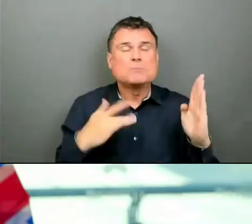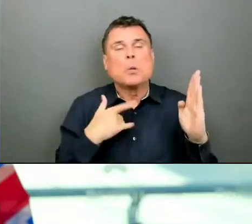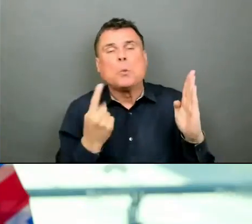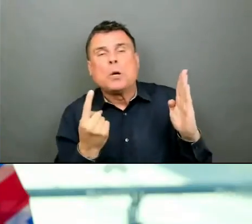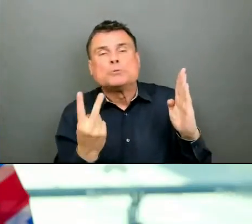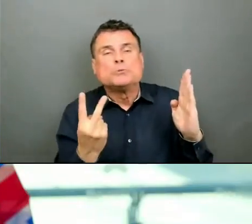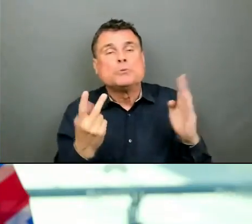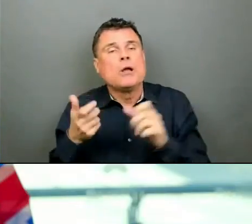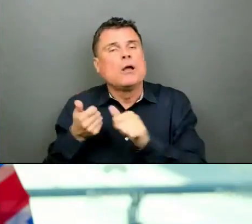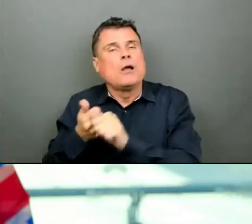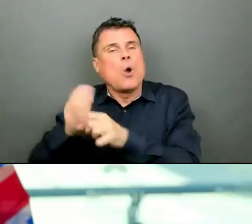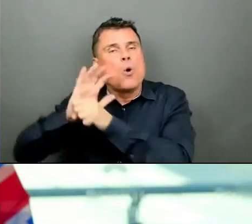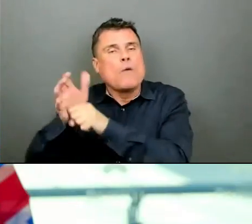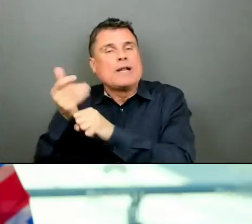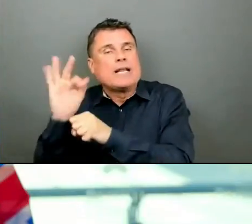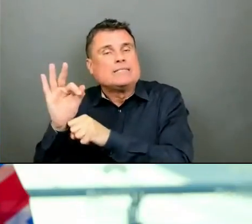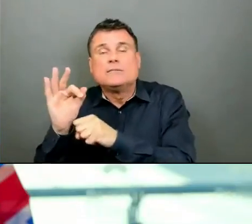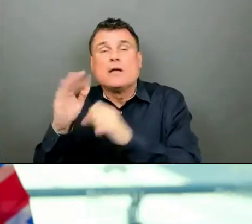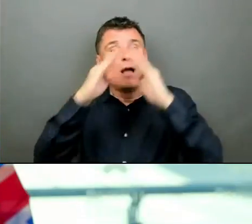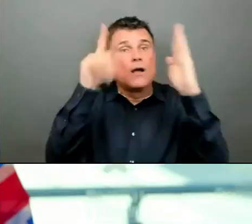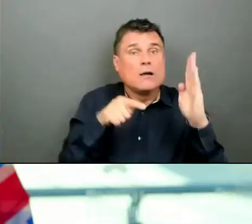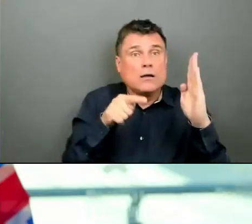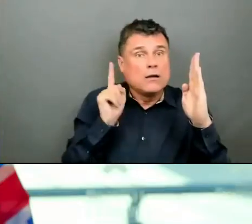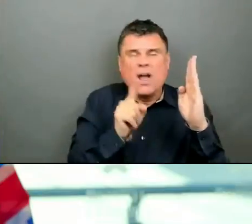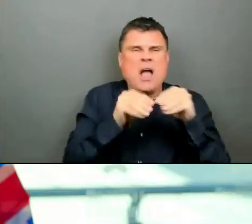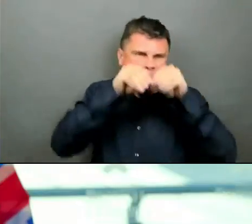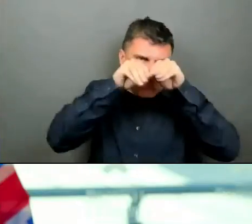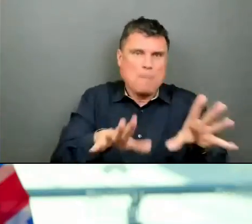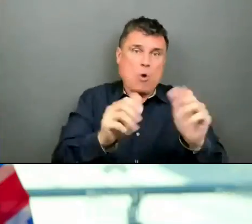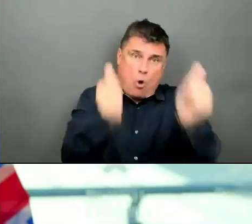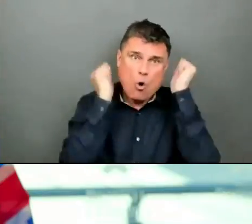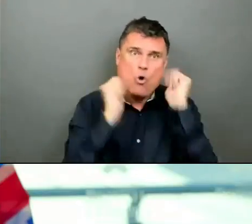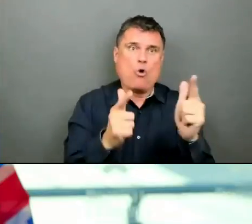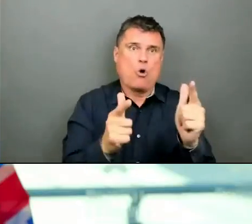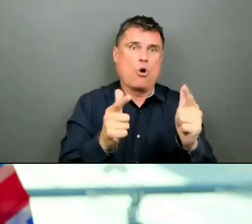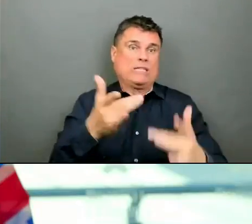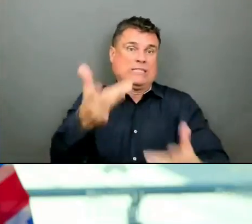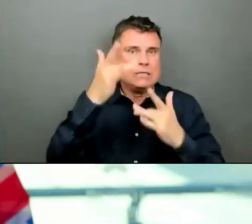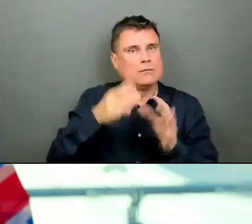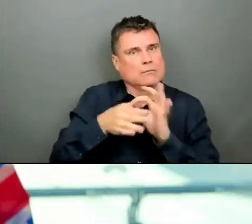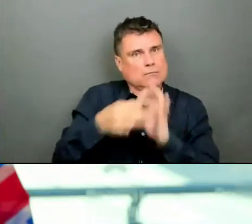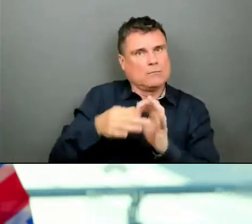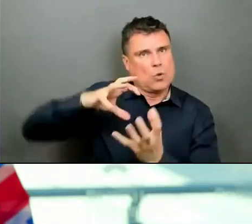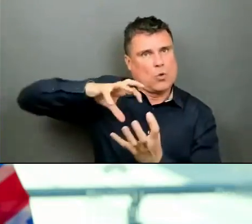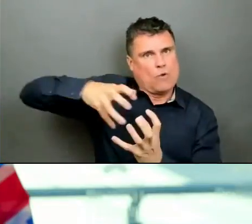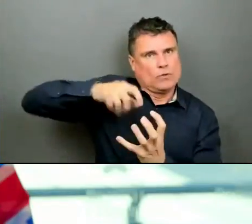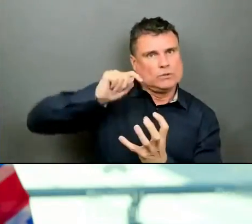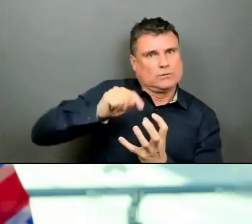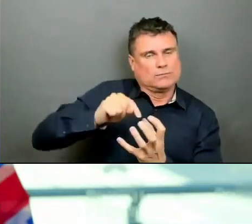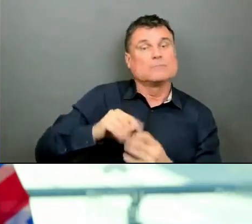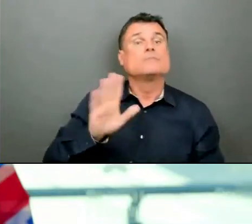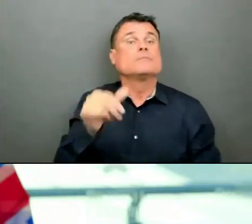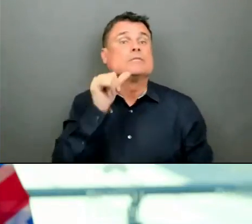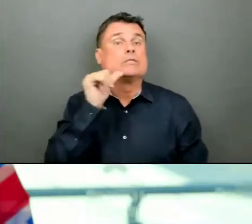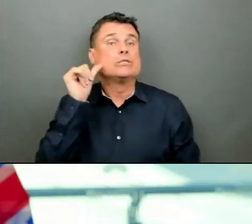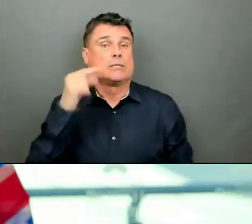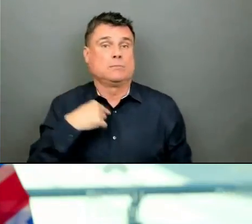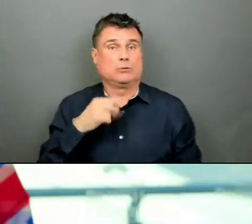becoming ill. Yesterday I had the privilege and honor of visiting a number of front line health care teams in Vancouver